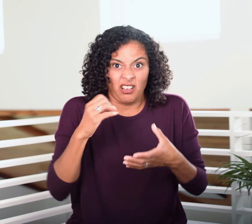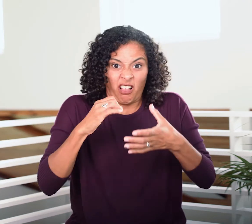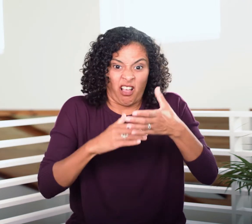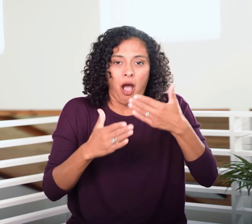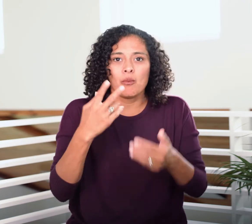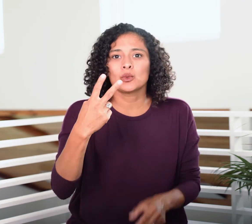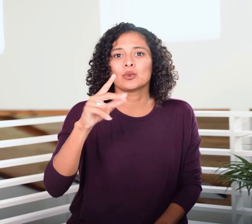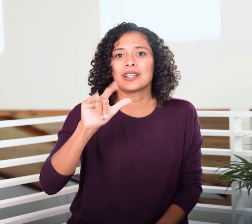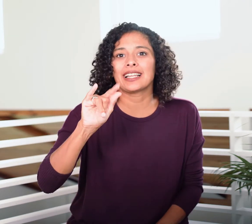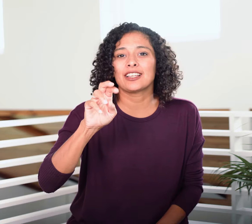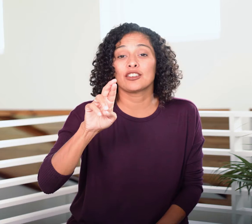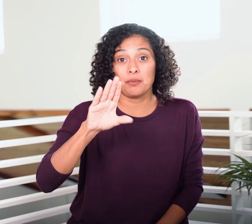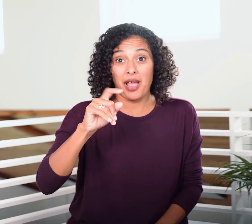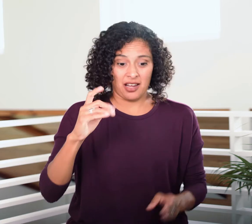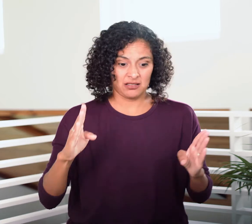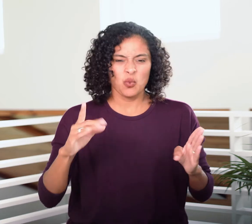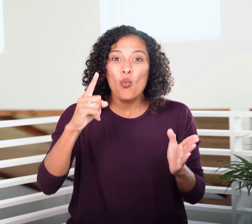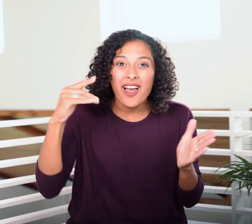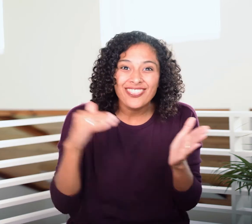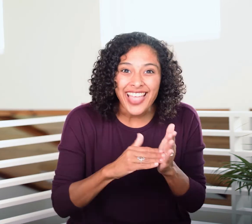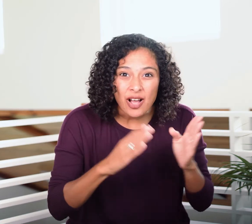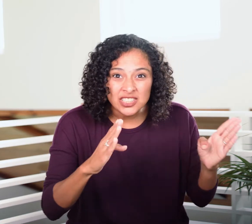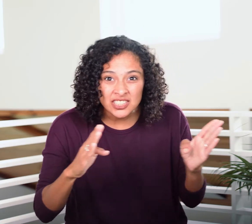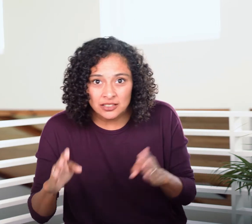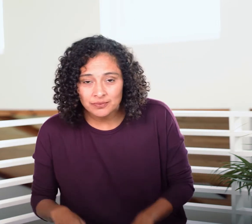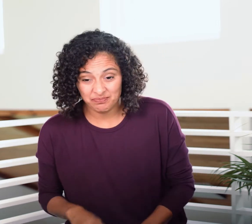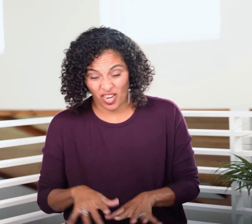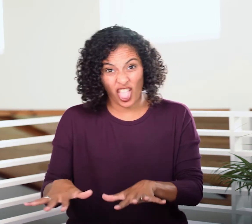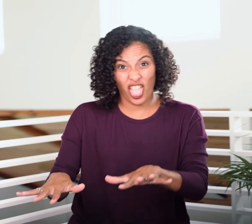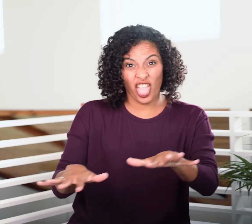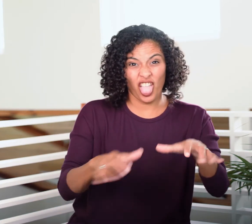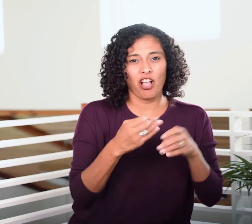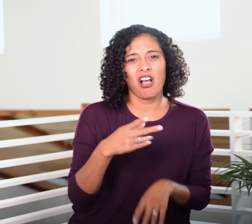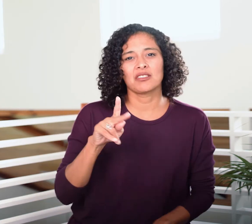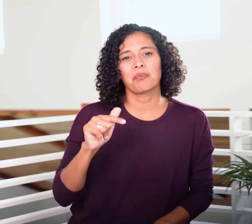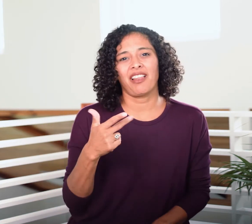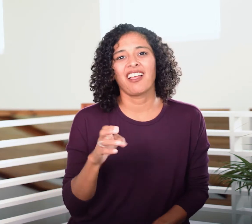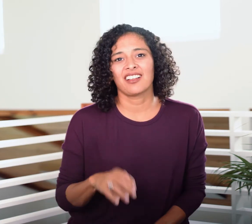get more than 1,000 2-liter bottles! He also strikes some people with a plague